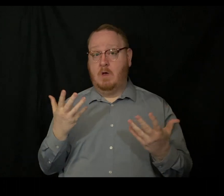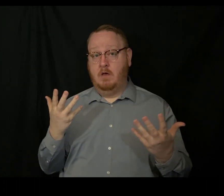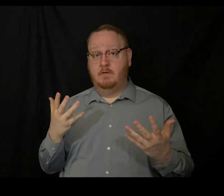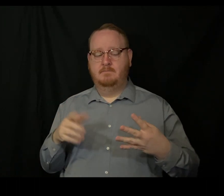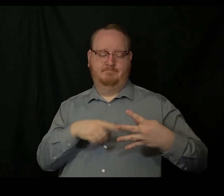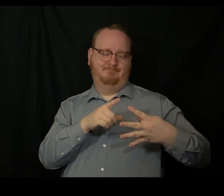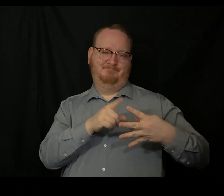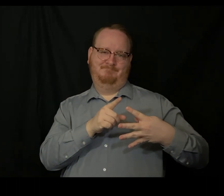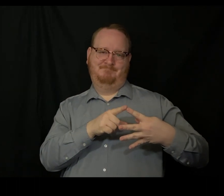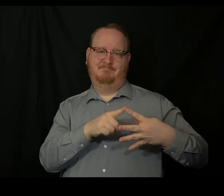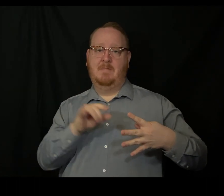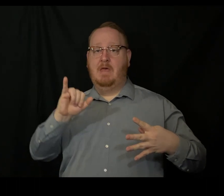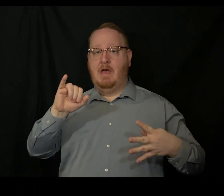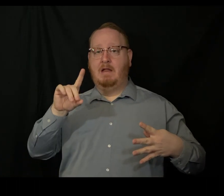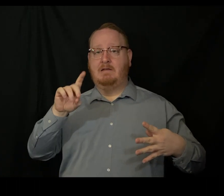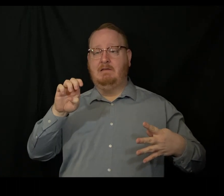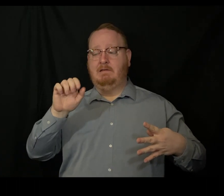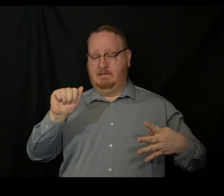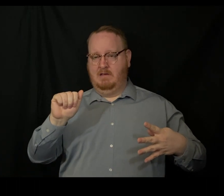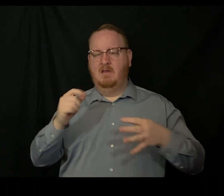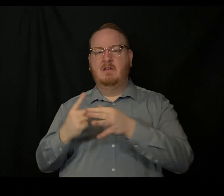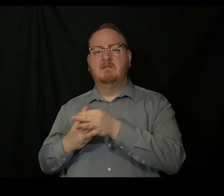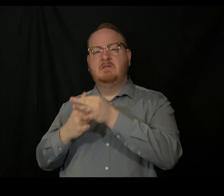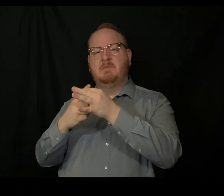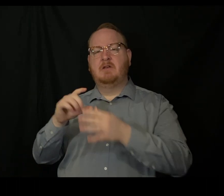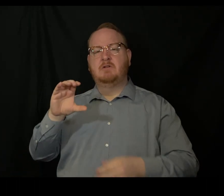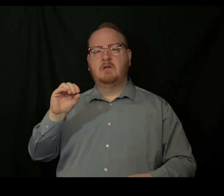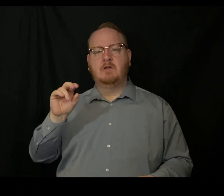it's IDEA Special Considerations for Deaf and Hard of Hearing